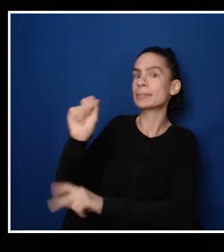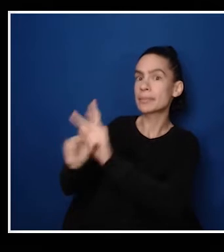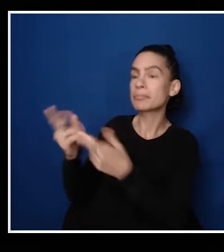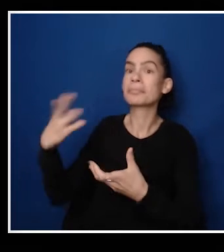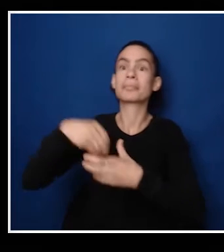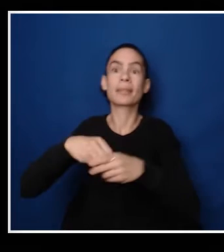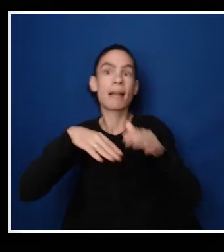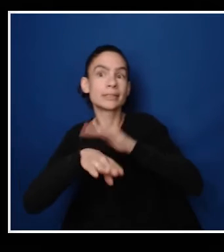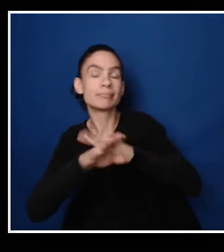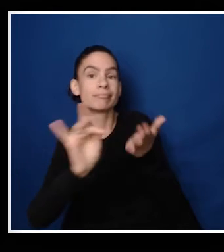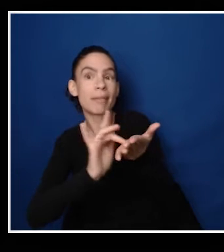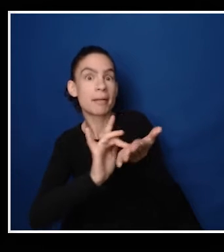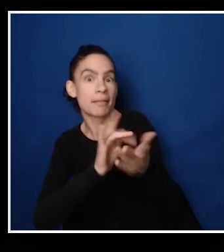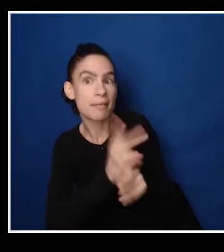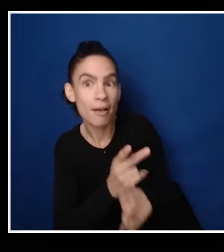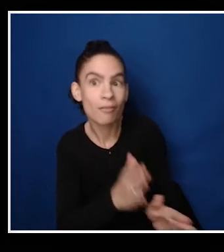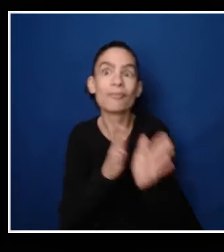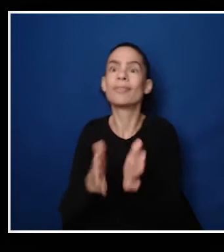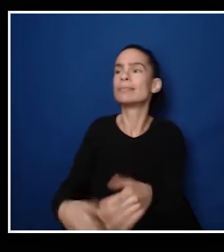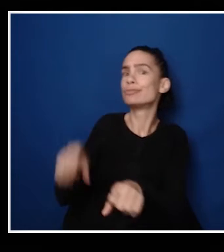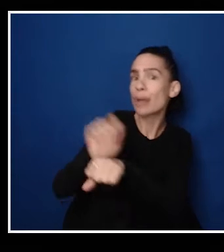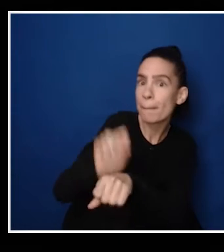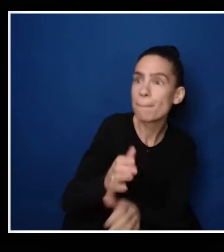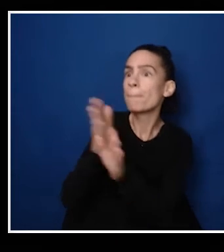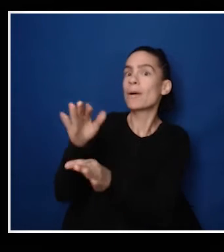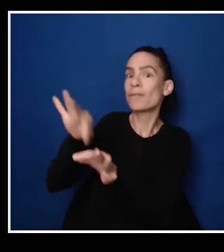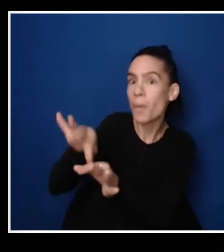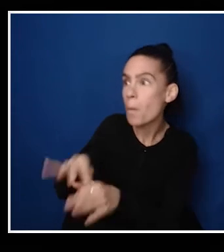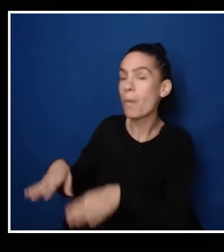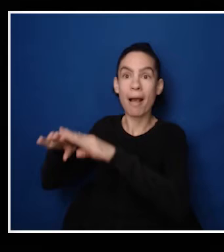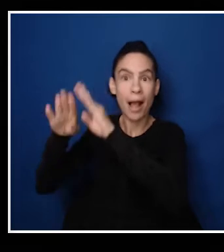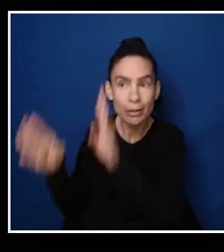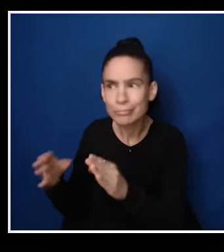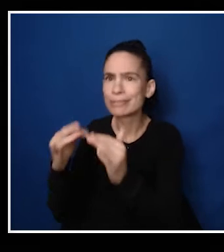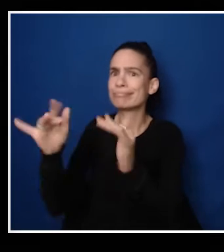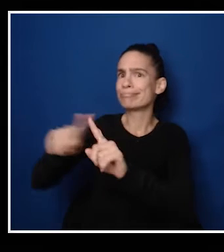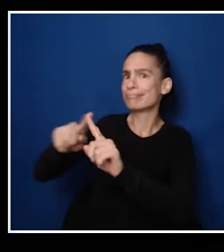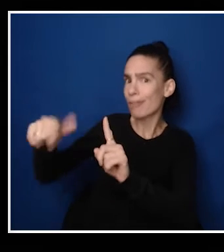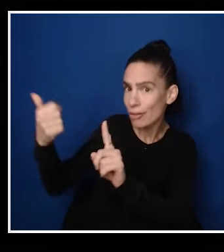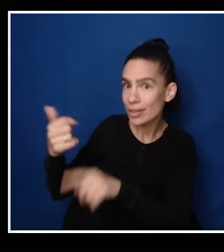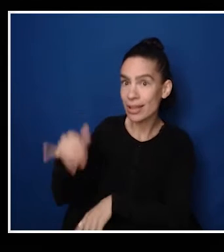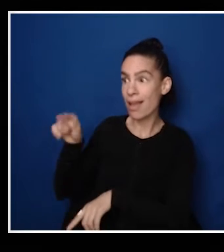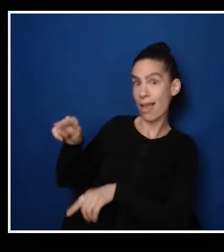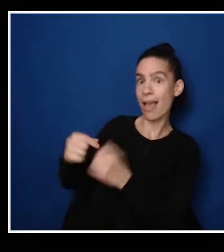that impact people with disabilities including access to medical care, employment, voting, housing, and more.